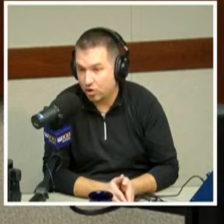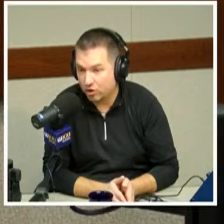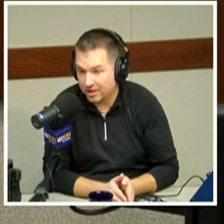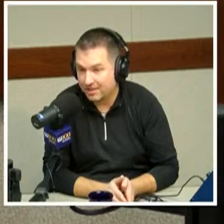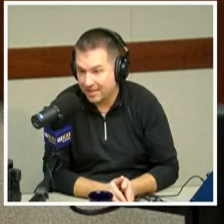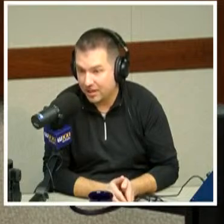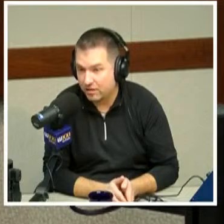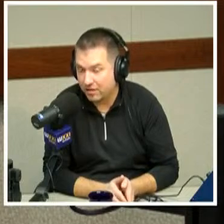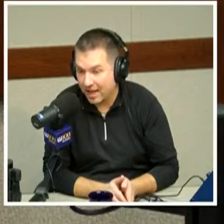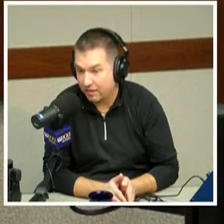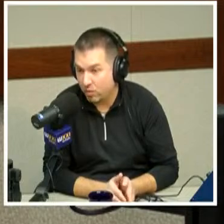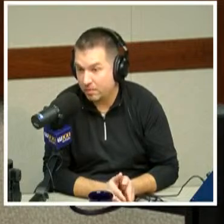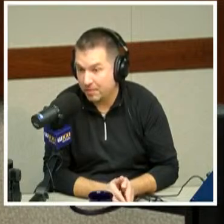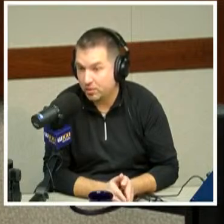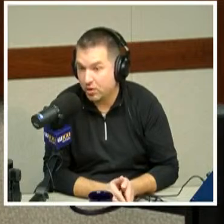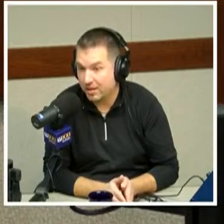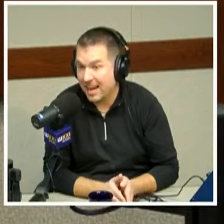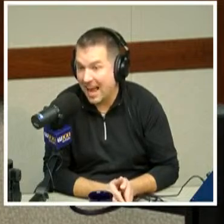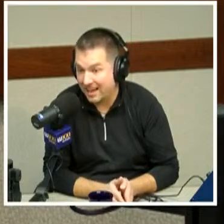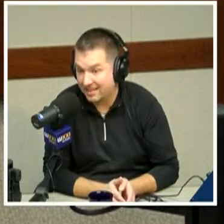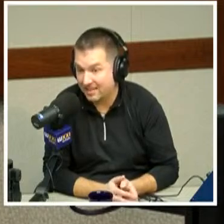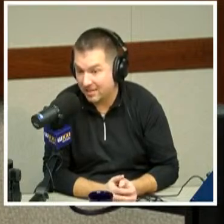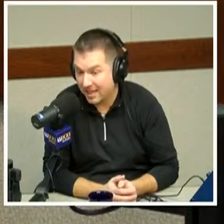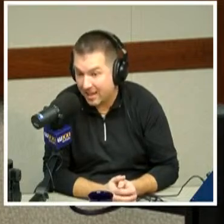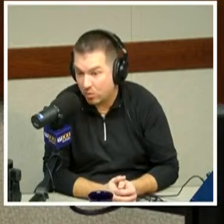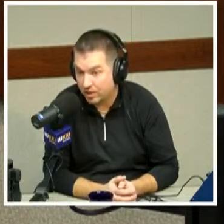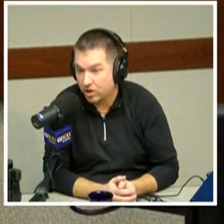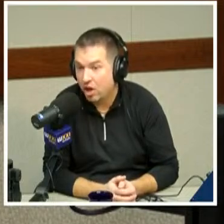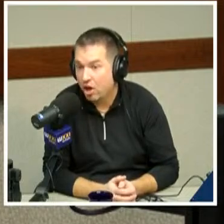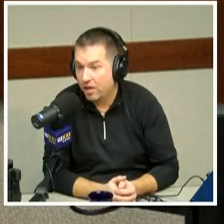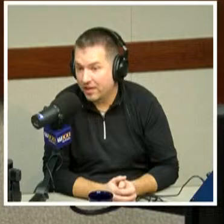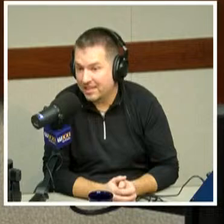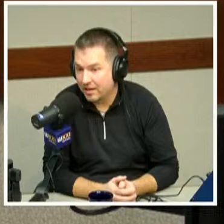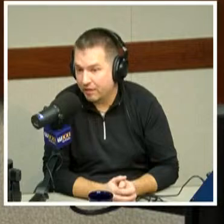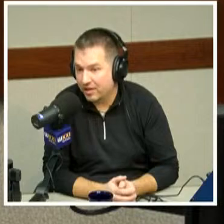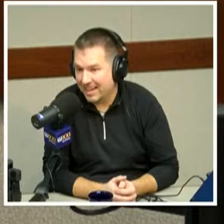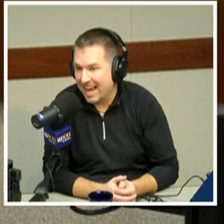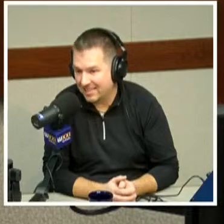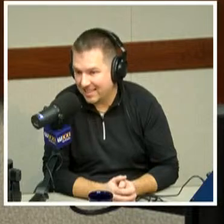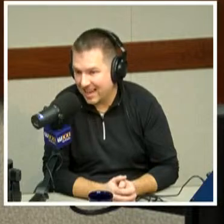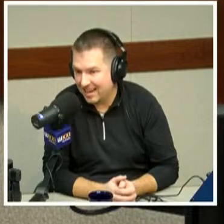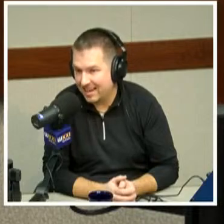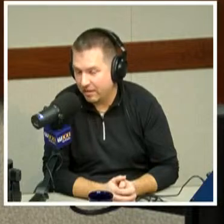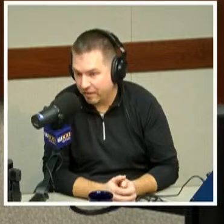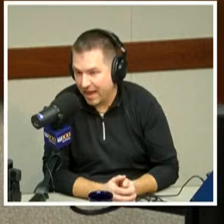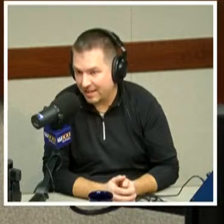early stage of life when people people don't get access to language the different cascading effects